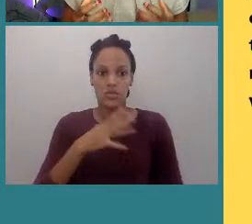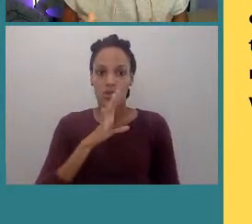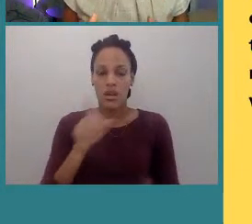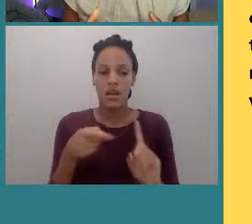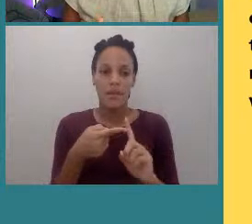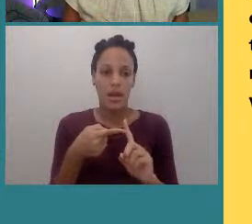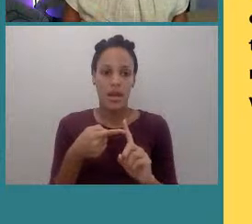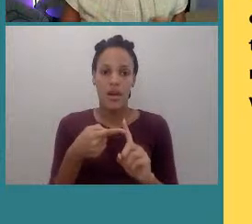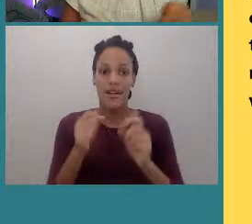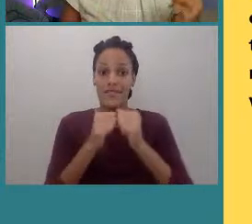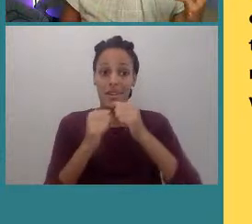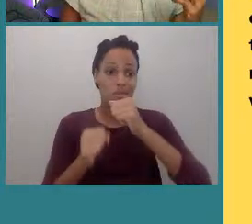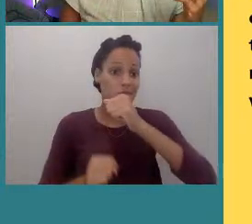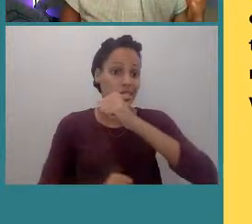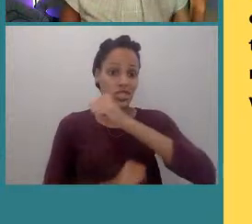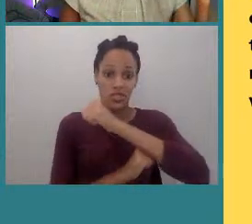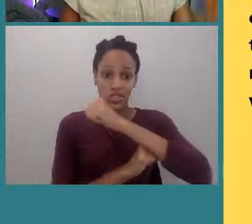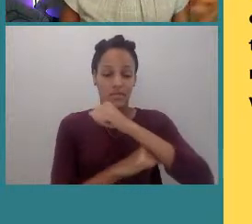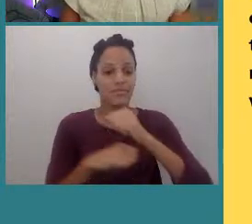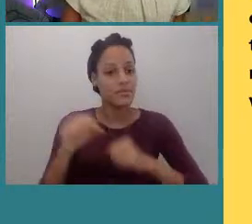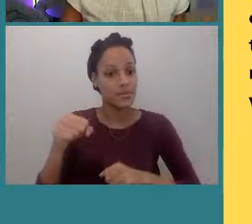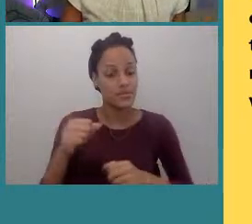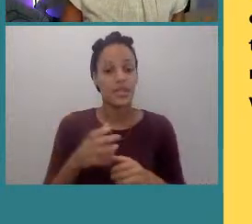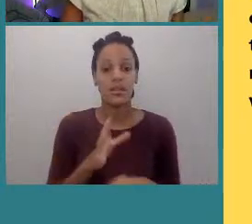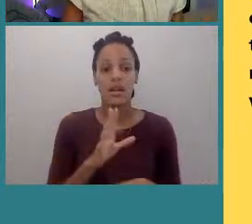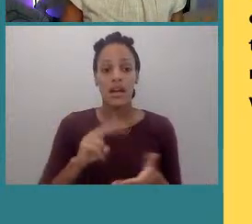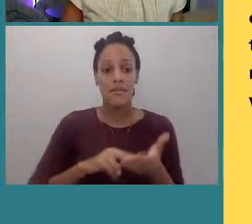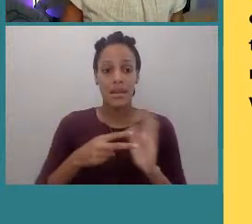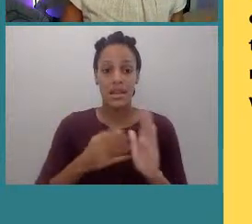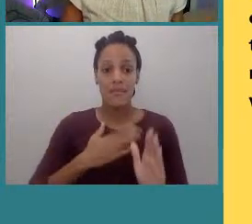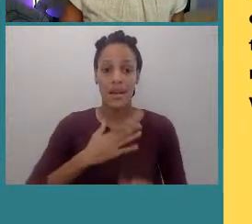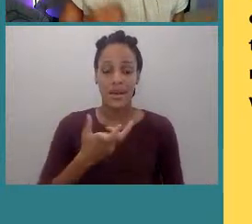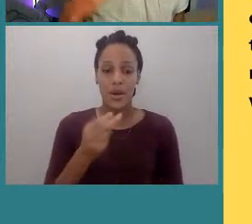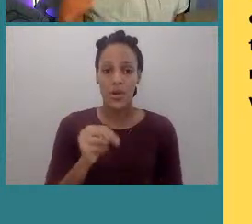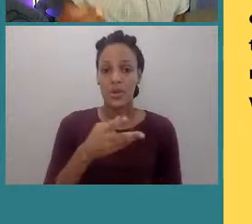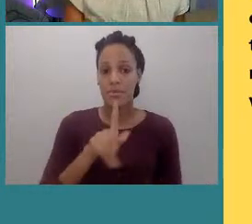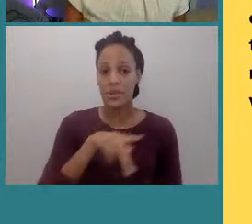foundational things, talking about my personal mission through this framework, the values